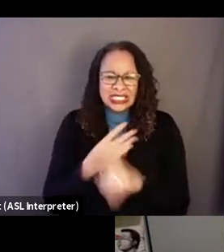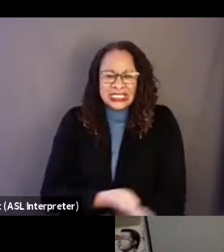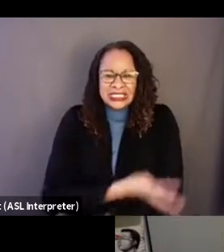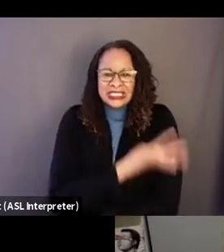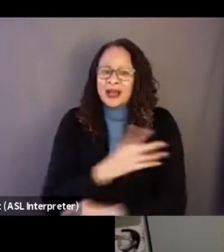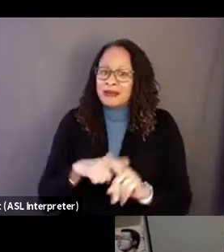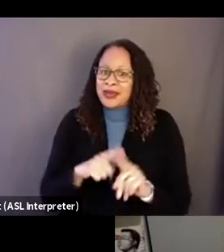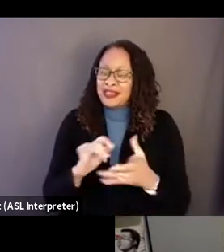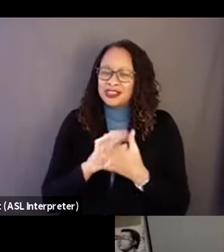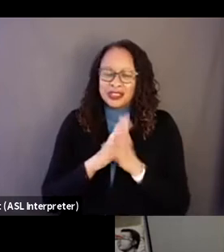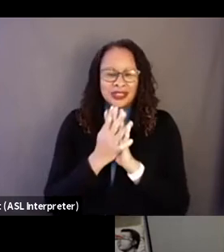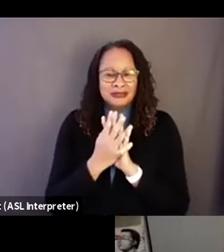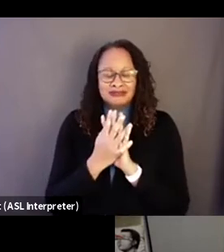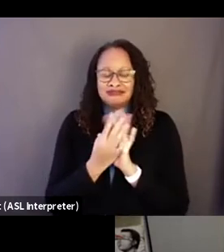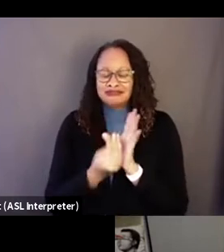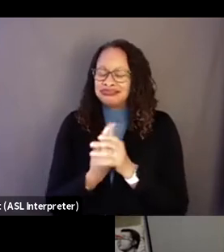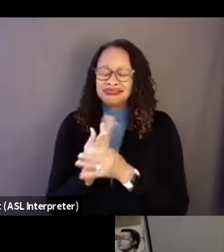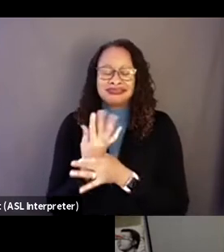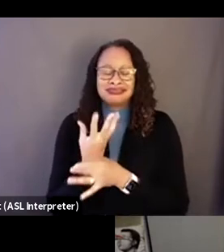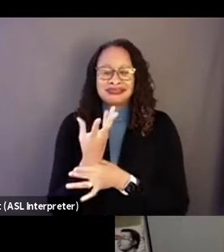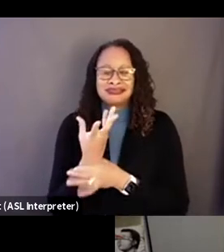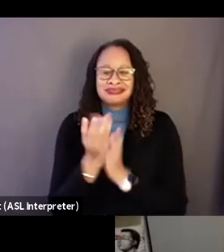And she's just like, that's...